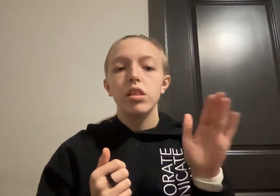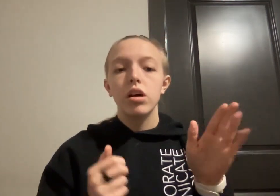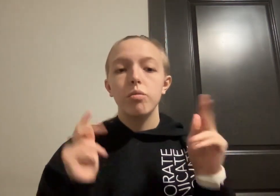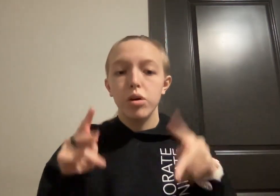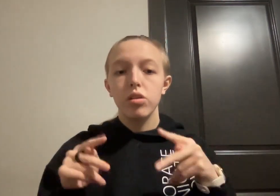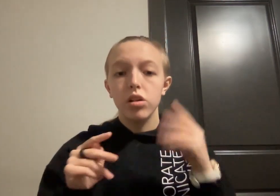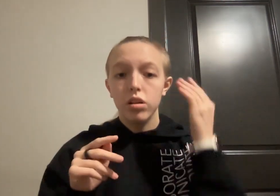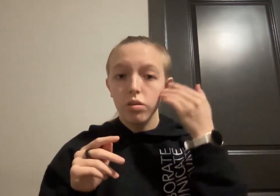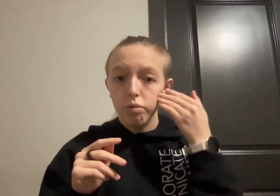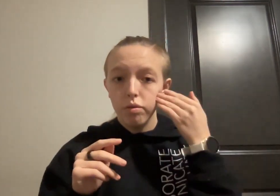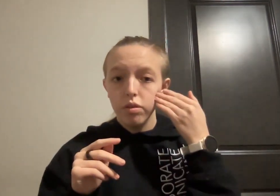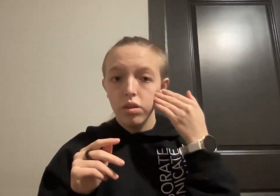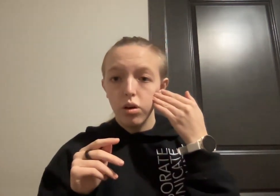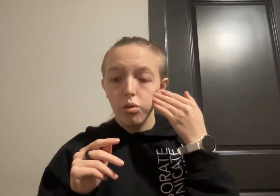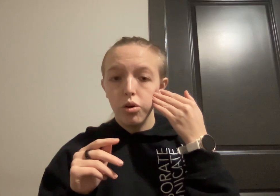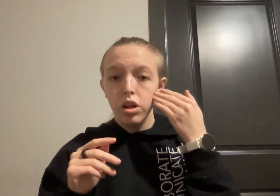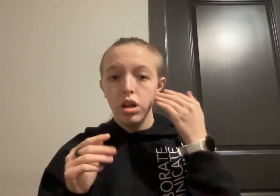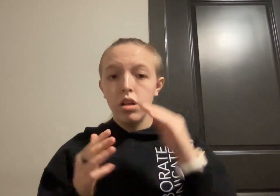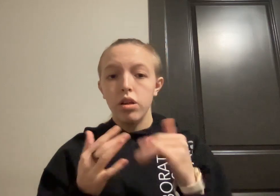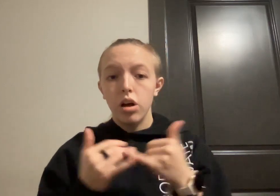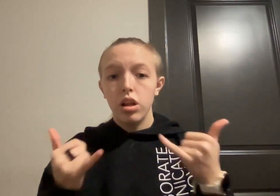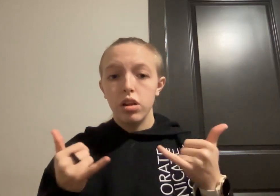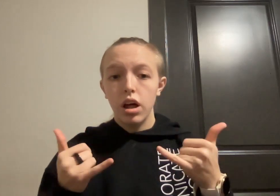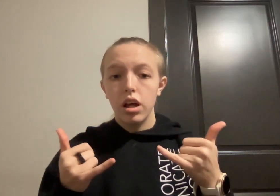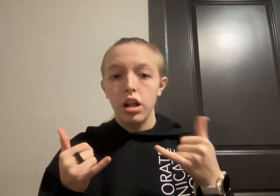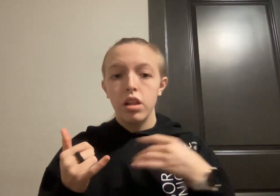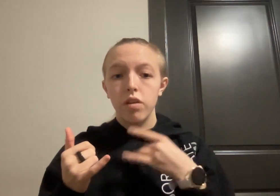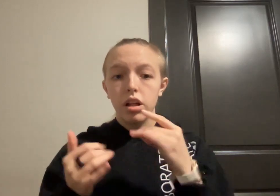known online like on TikTik